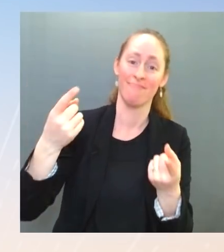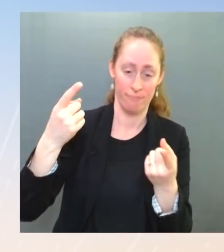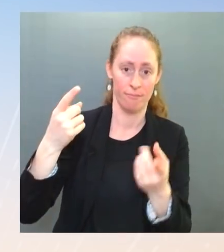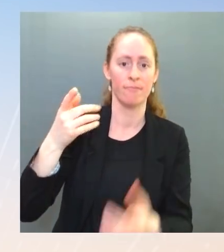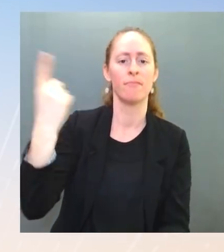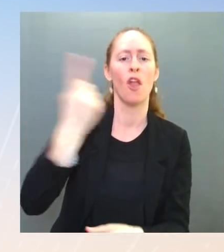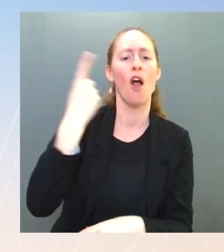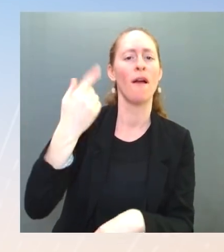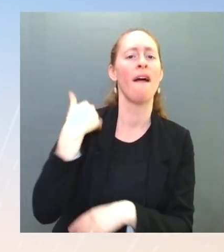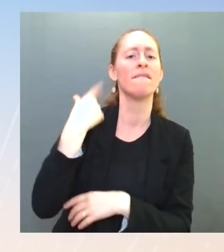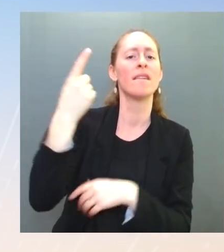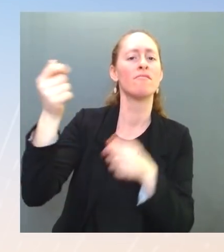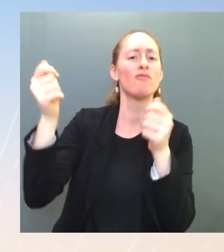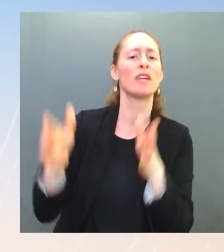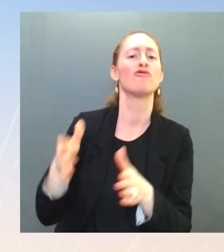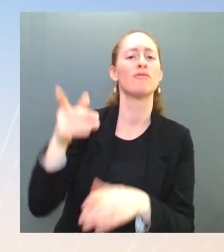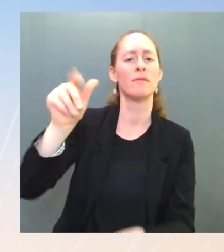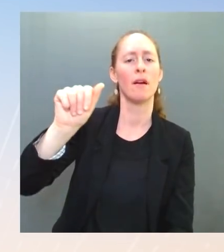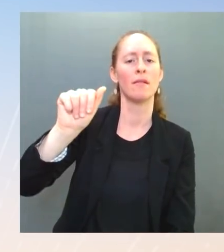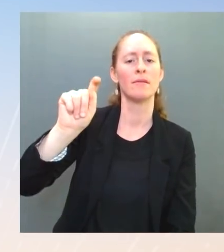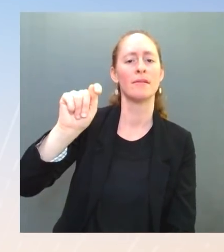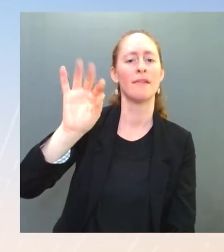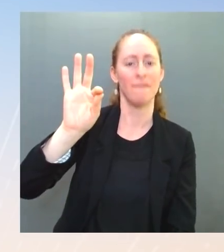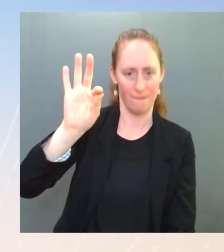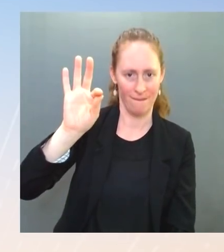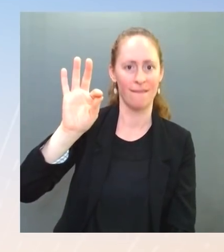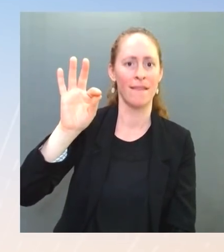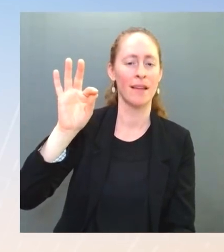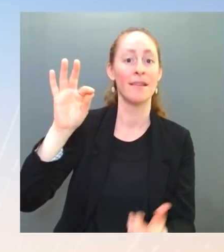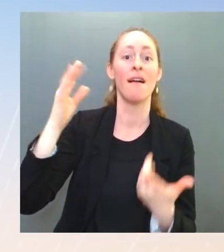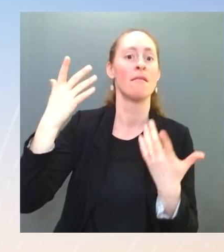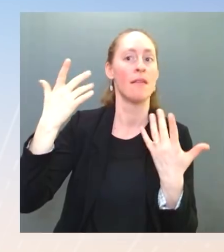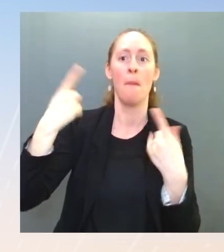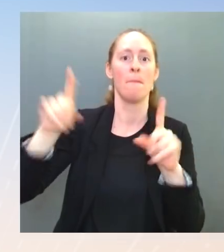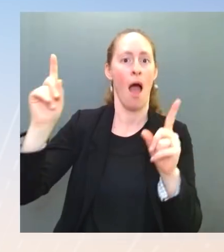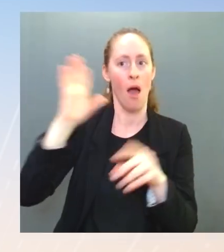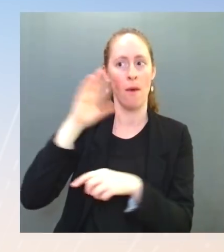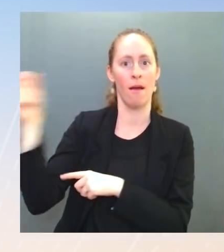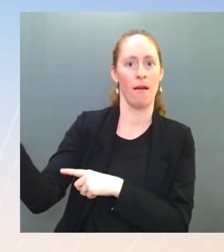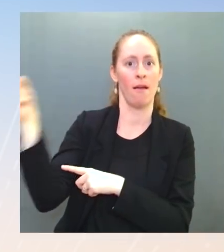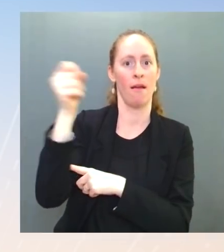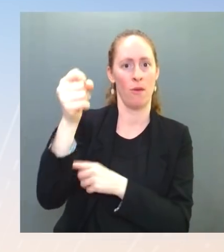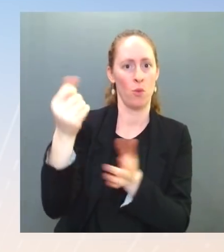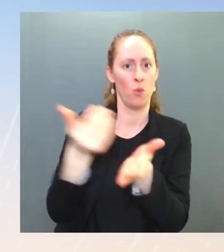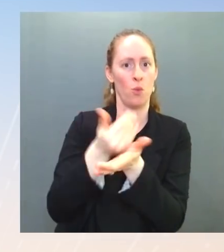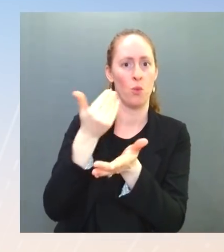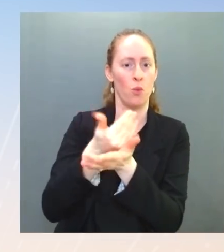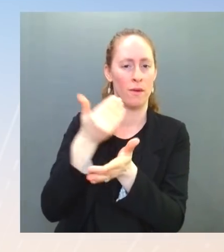And do you think the absence of that kind of leadership has had any part in the increasing gun violence